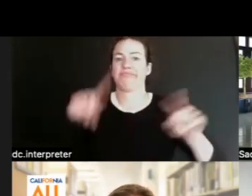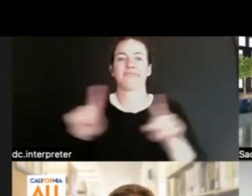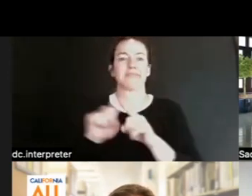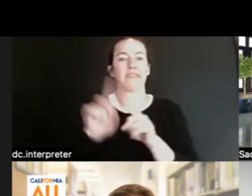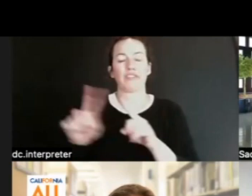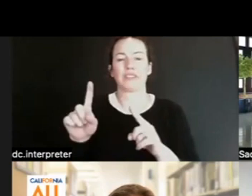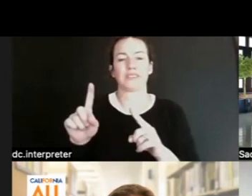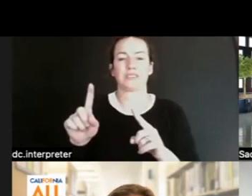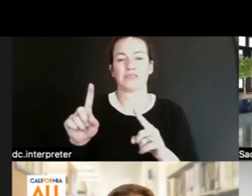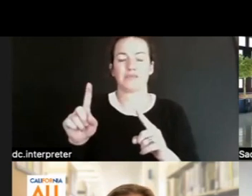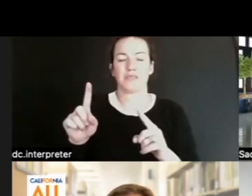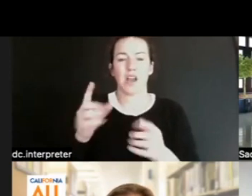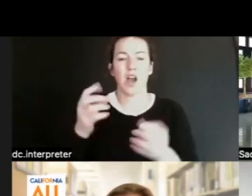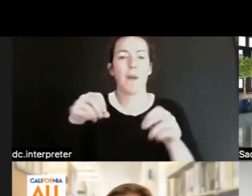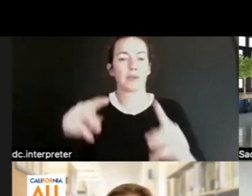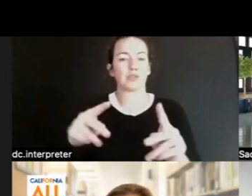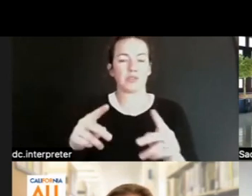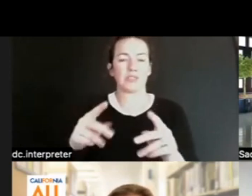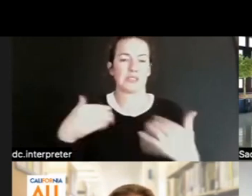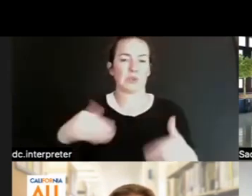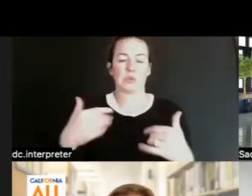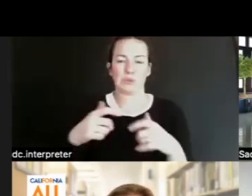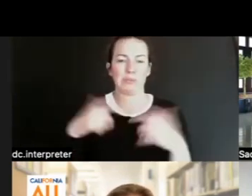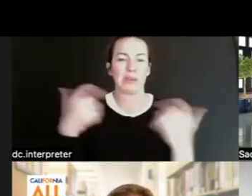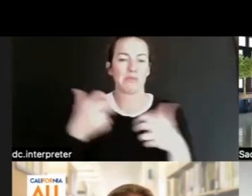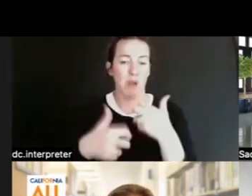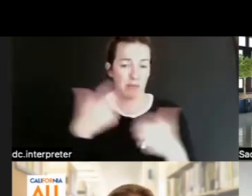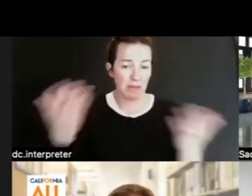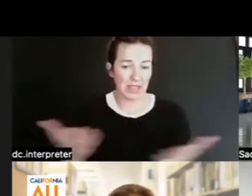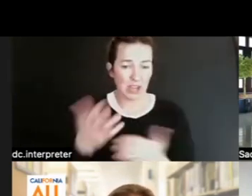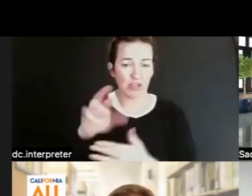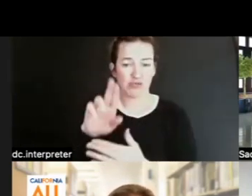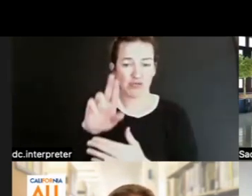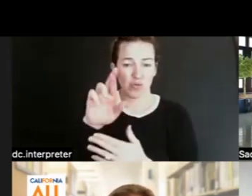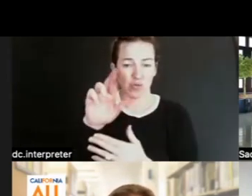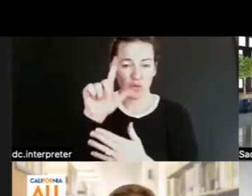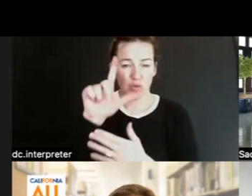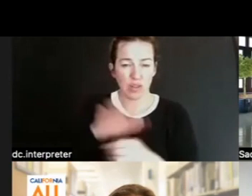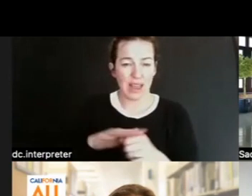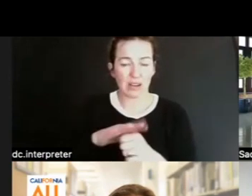was huge here in the rural area, we have even some families who would have to choose whether